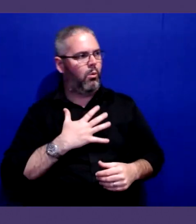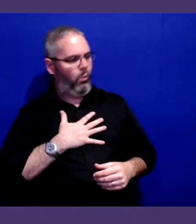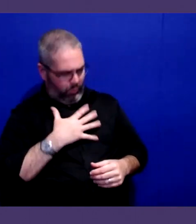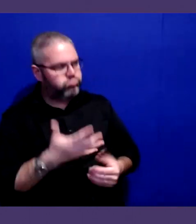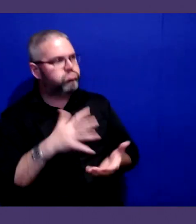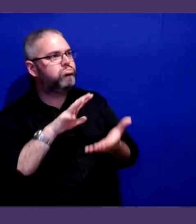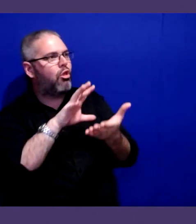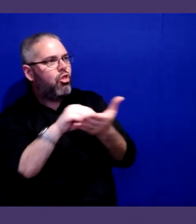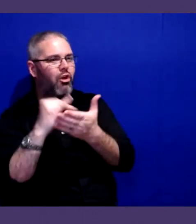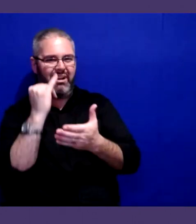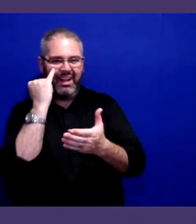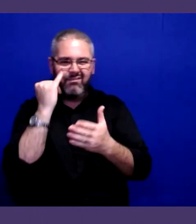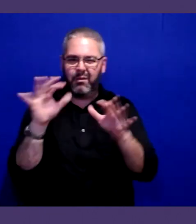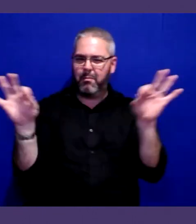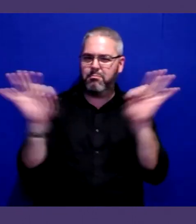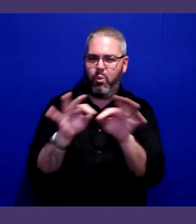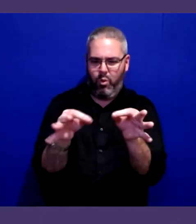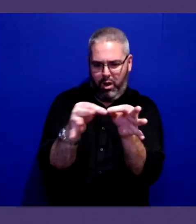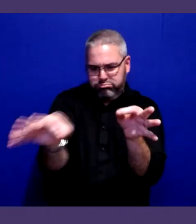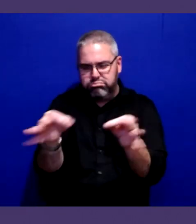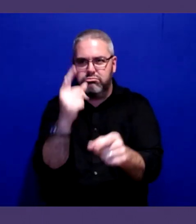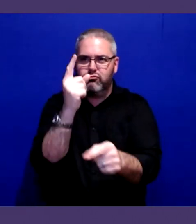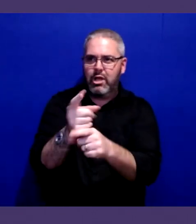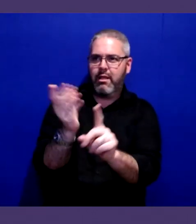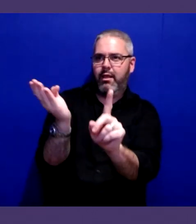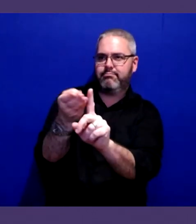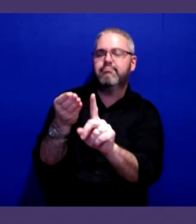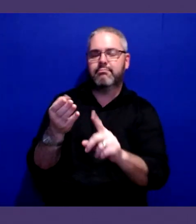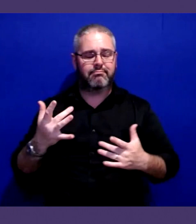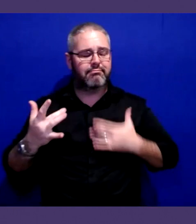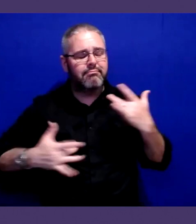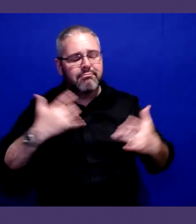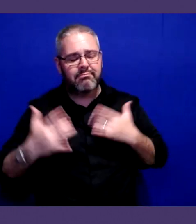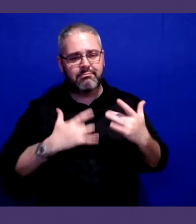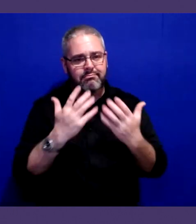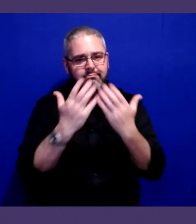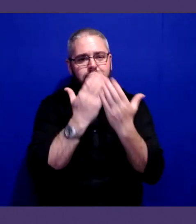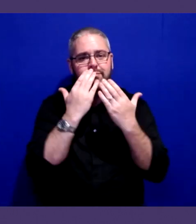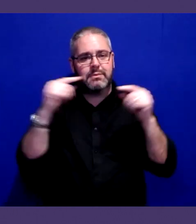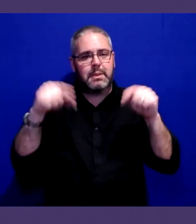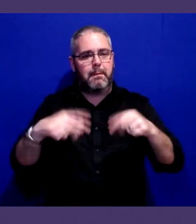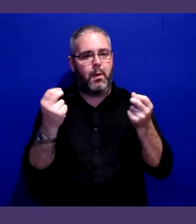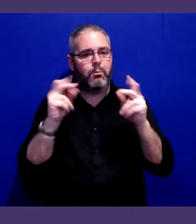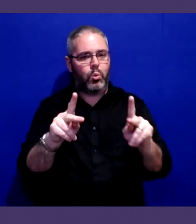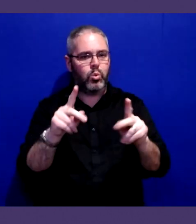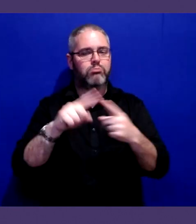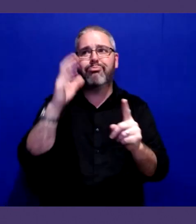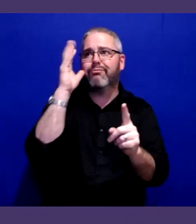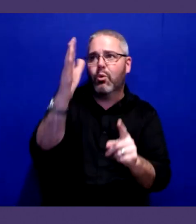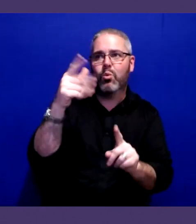I'm very excited and grateful that I have this opportunity in the future to be able to